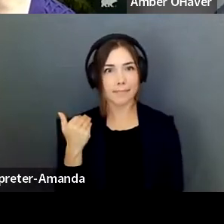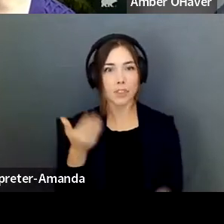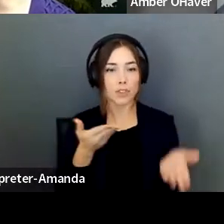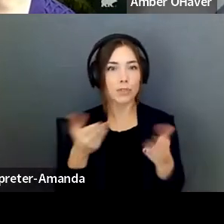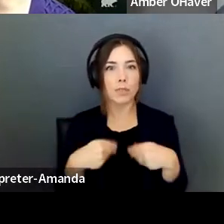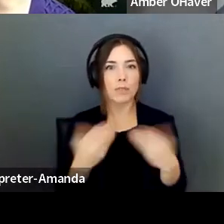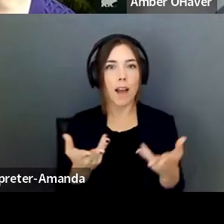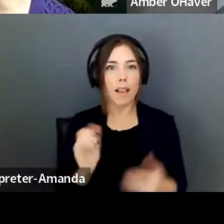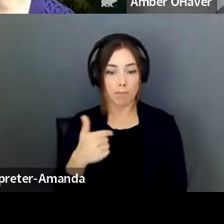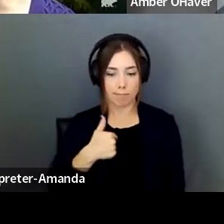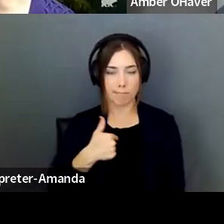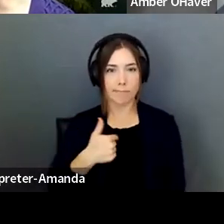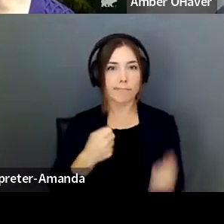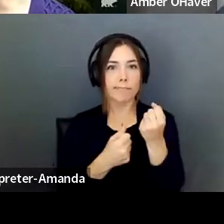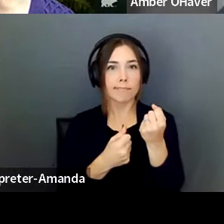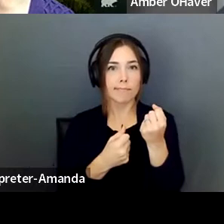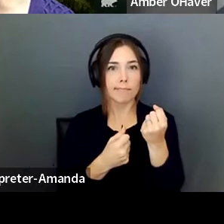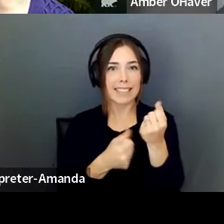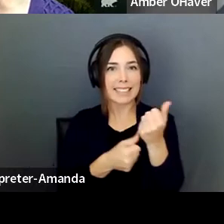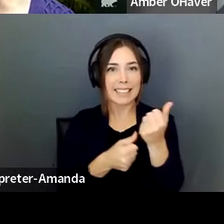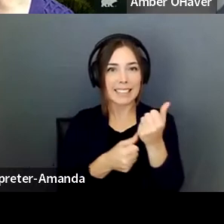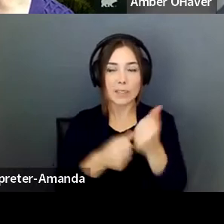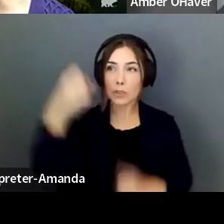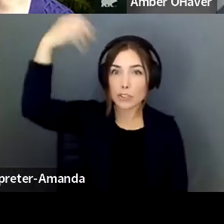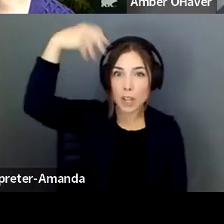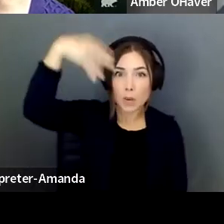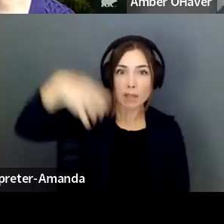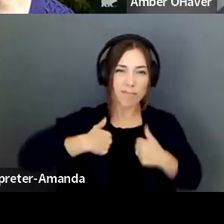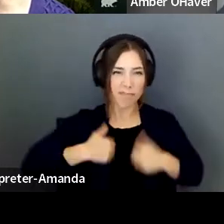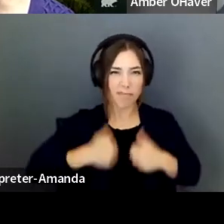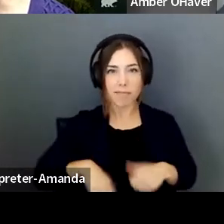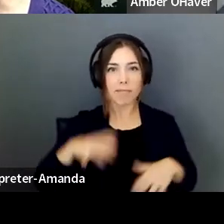with showering bathing and getting dressed and food preparation, temperatures.